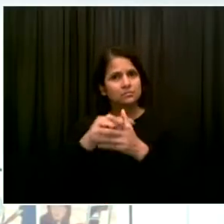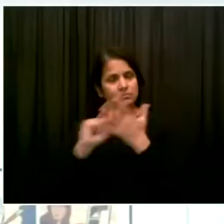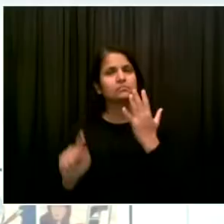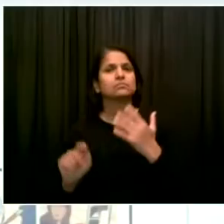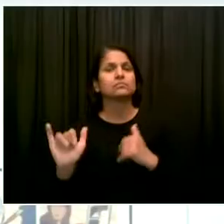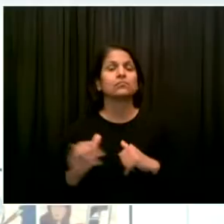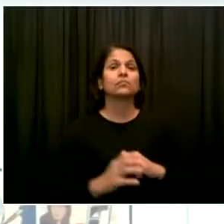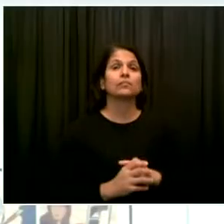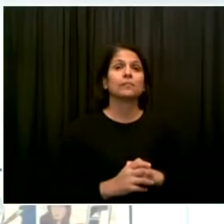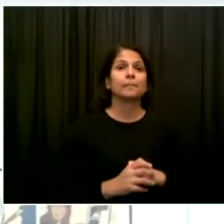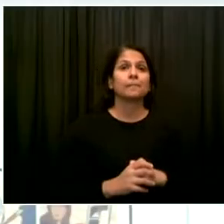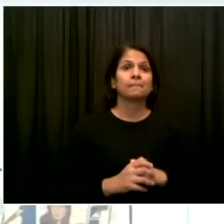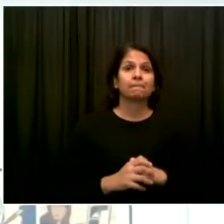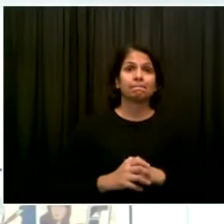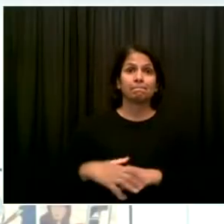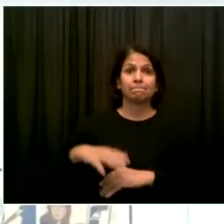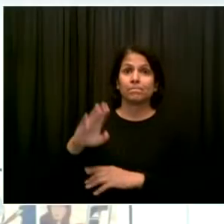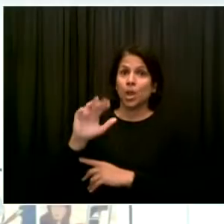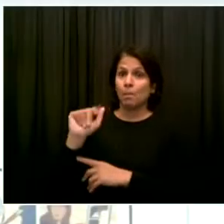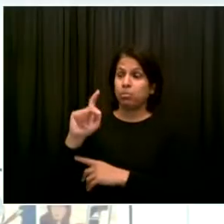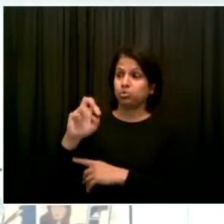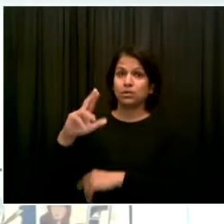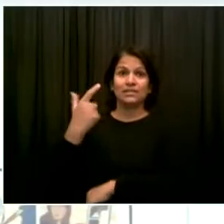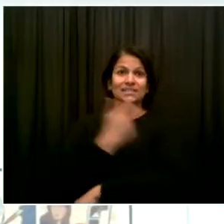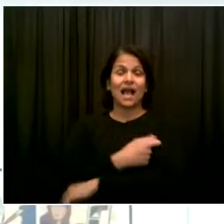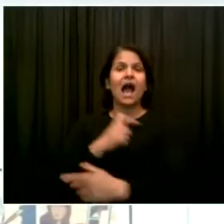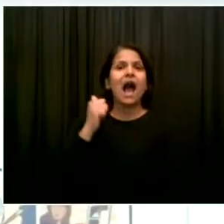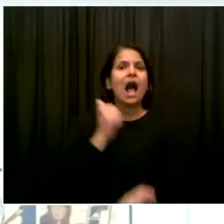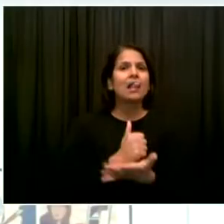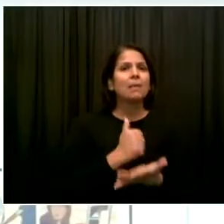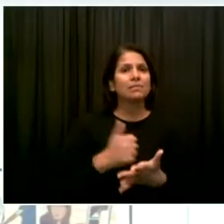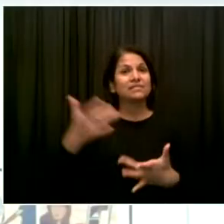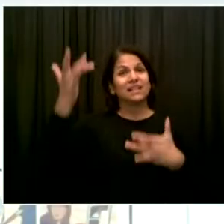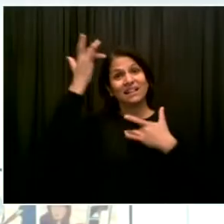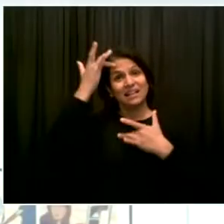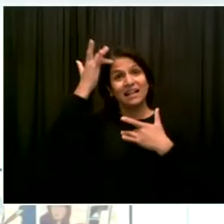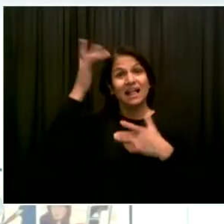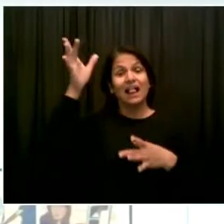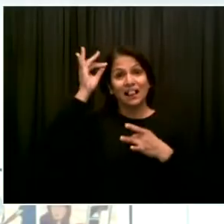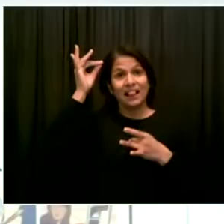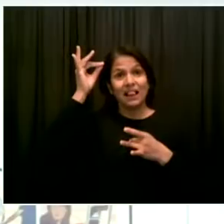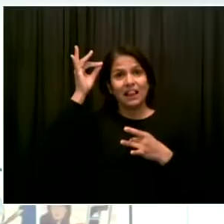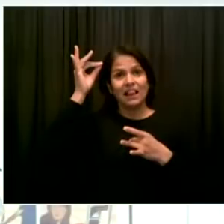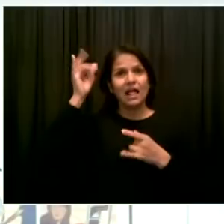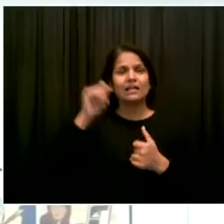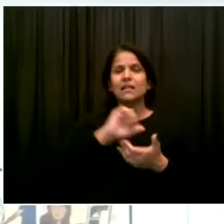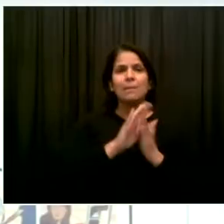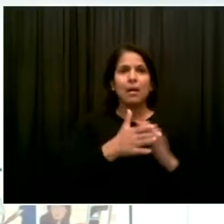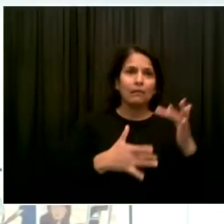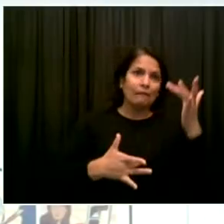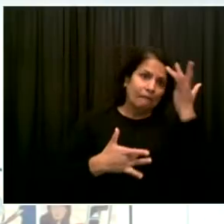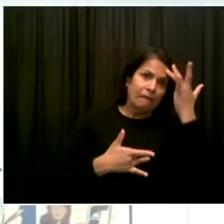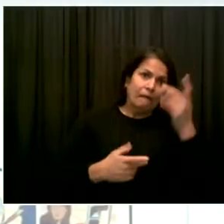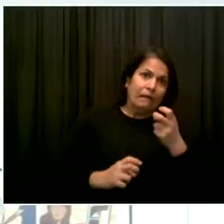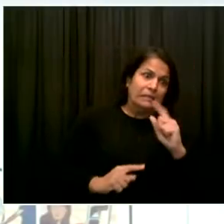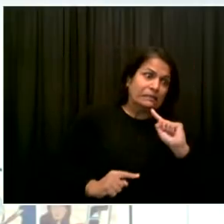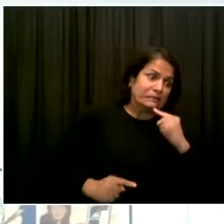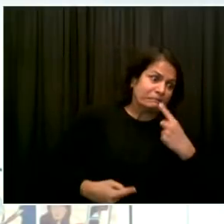THAT WILL ALSO